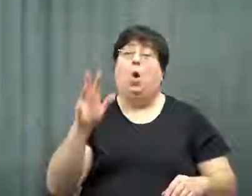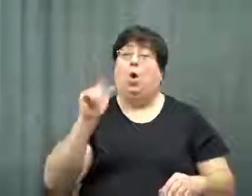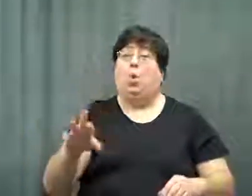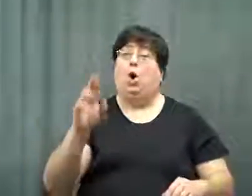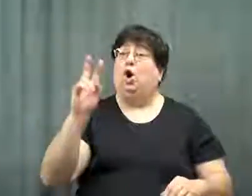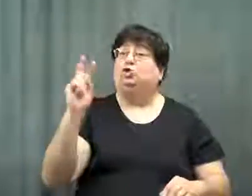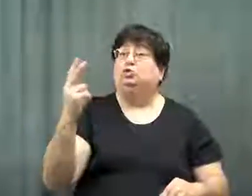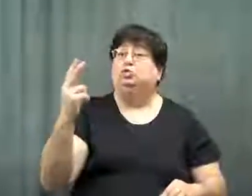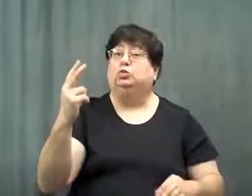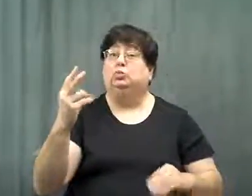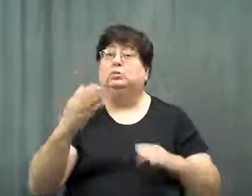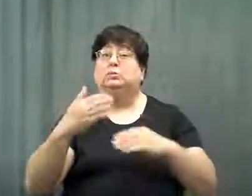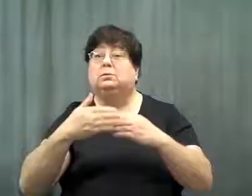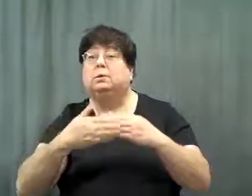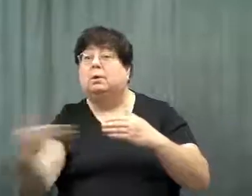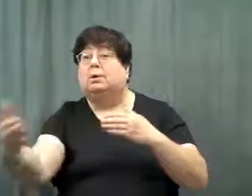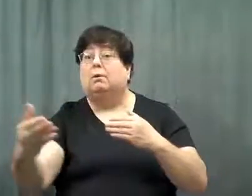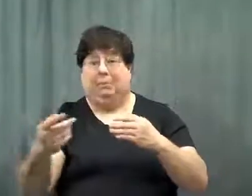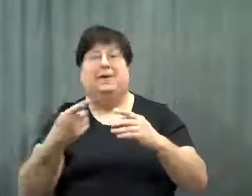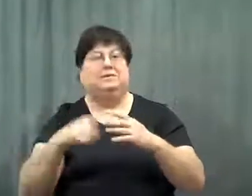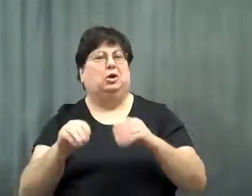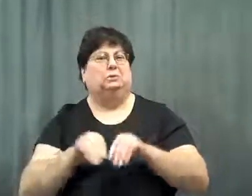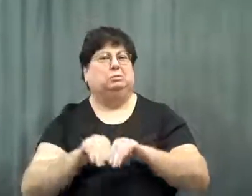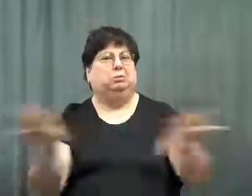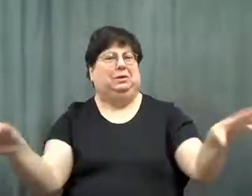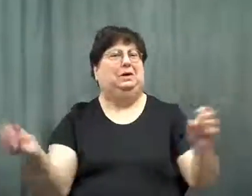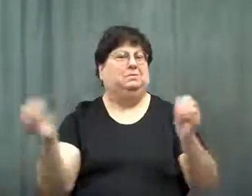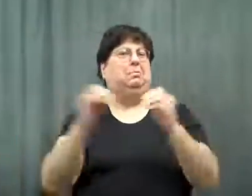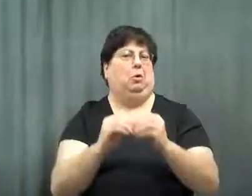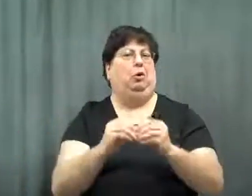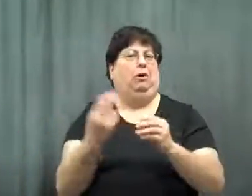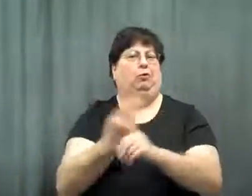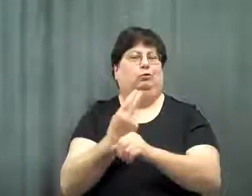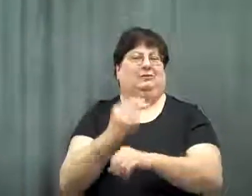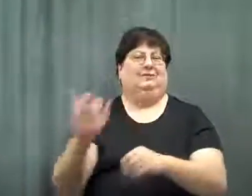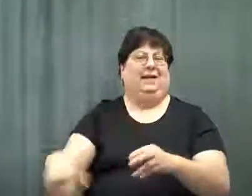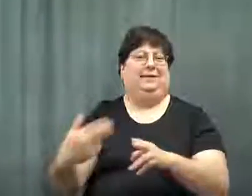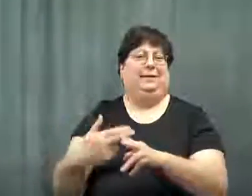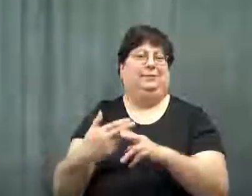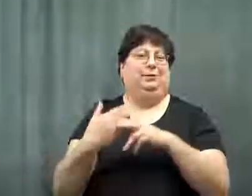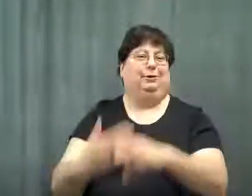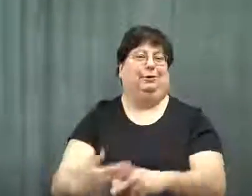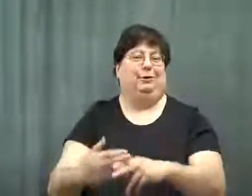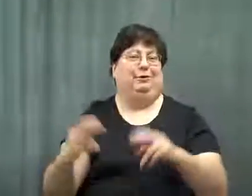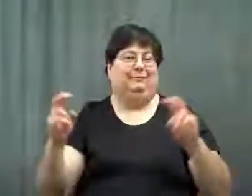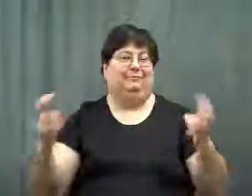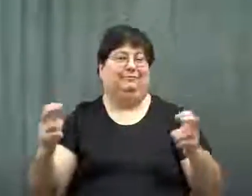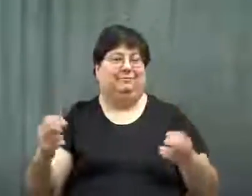The name became more commonly used after World War II.